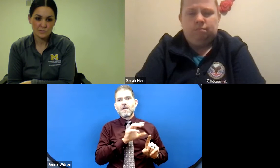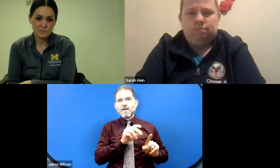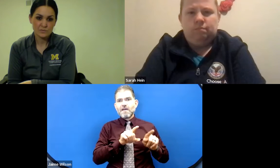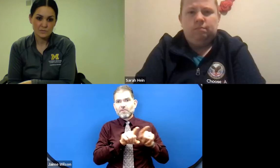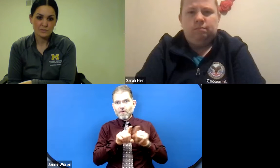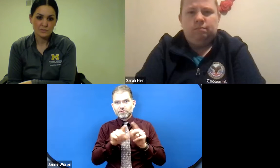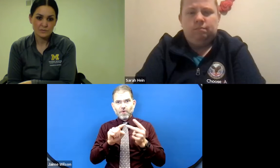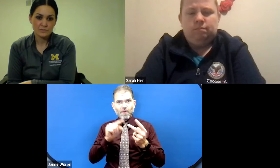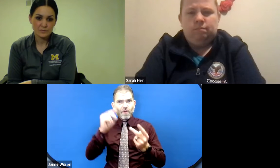in a physical exam.